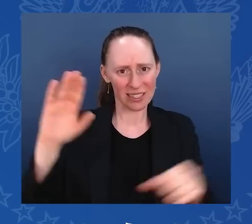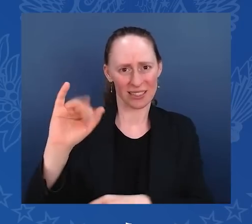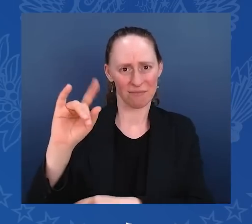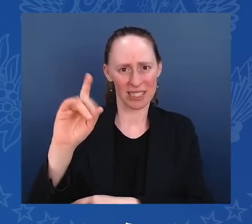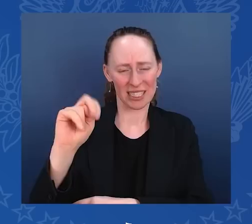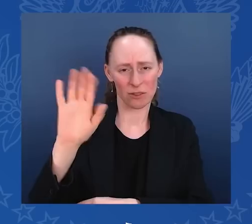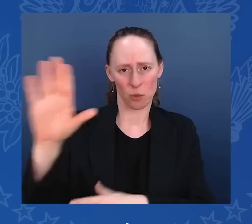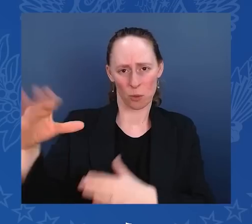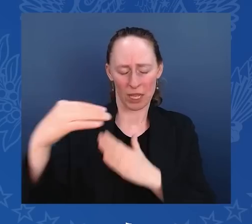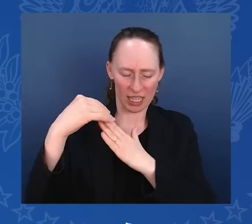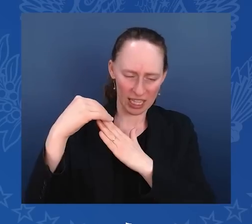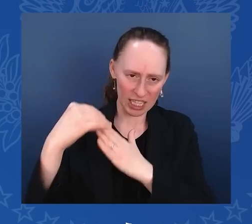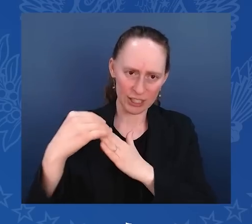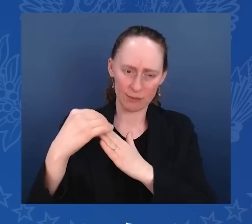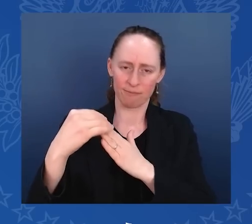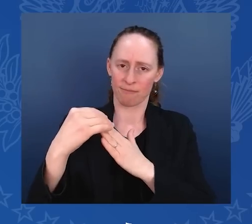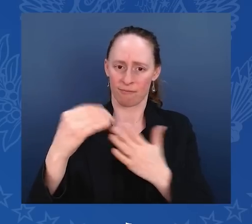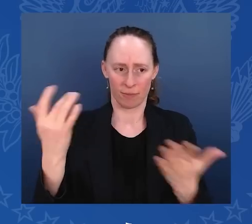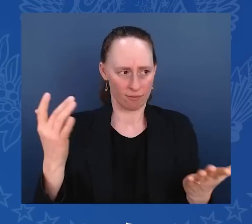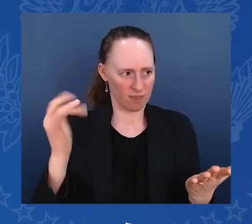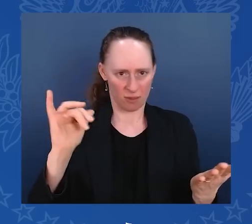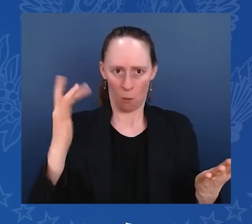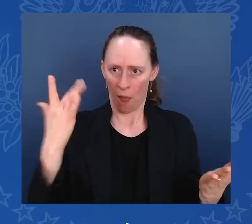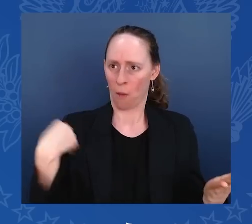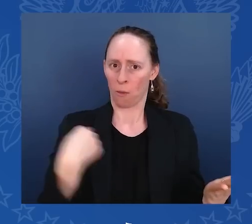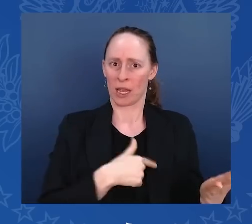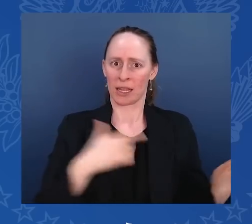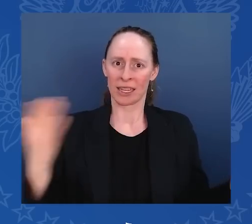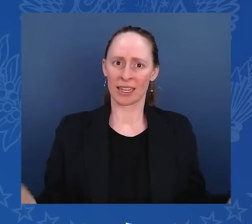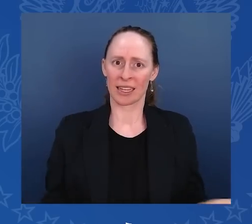And President Biden -- with President Biden working by our side,